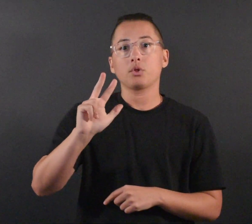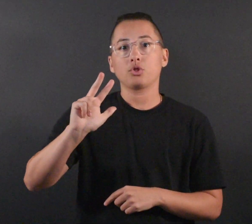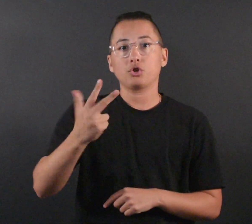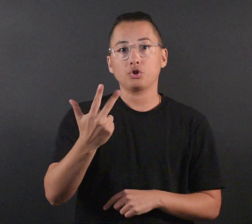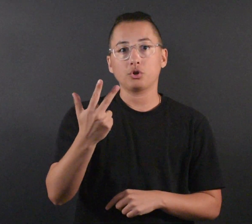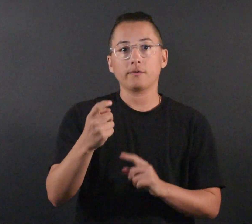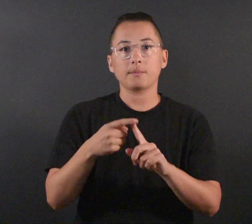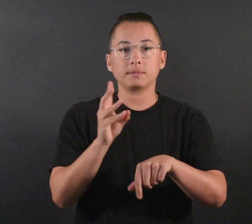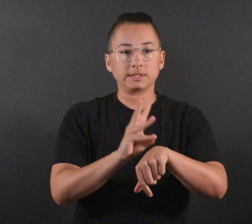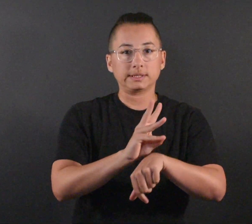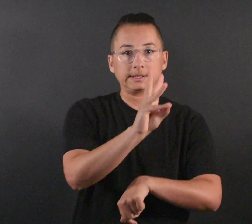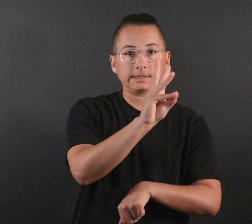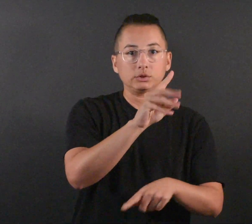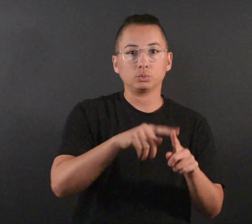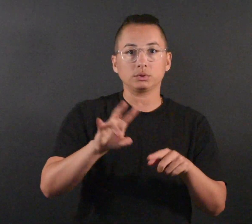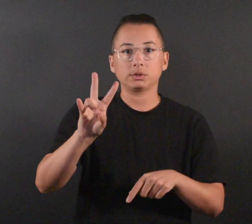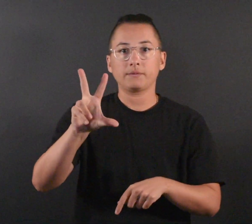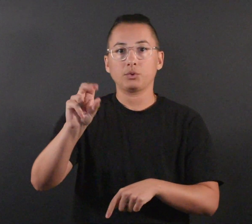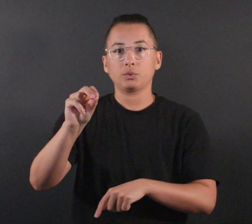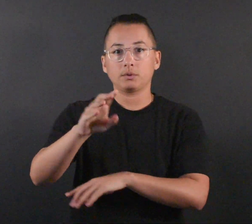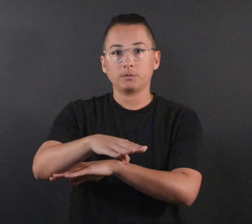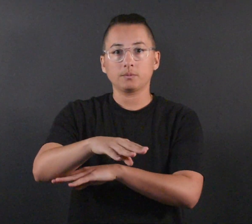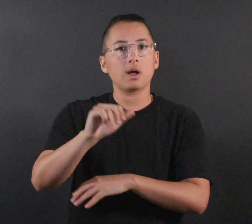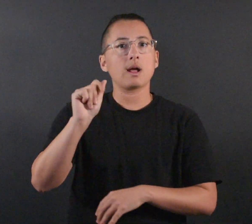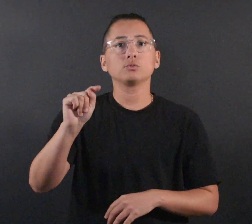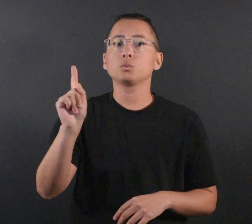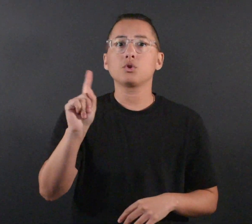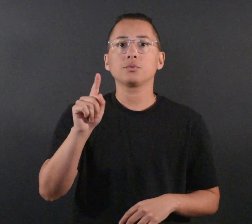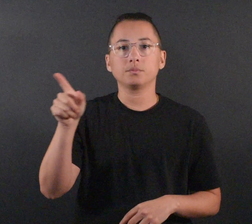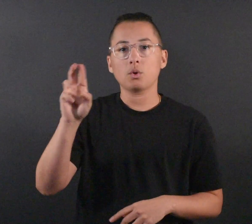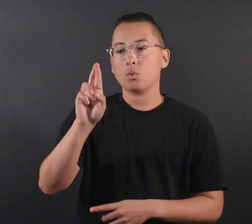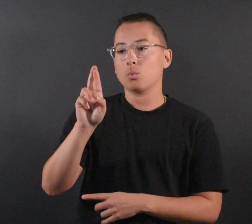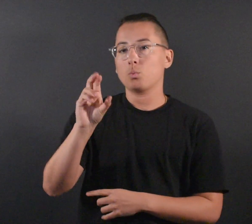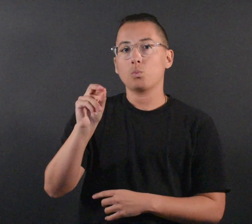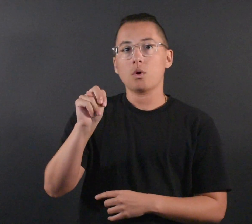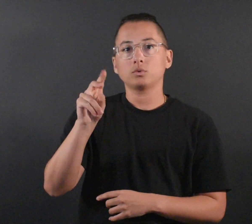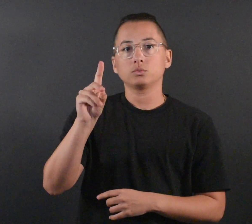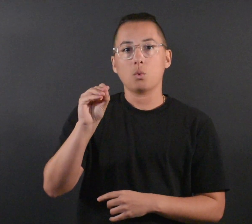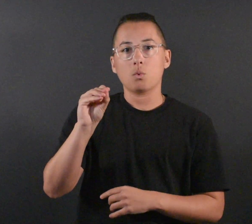from 6:00 pm – 7:30 p.m. at Rondo Community Library.